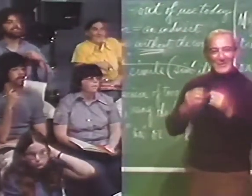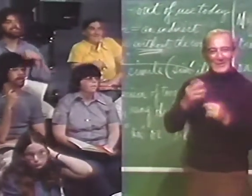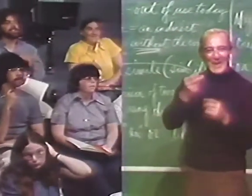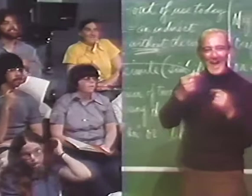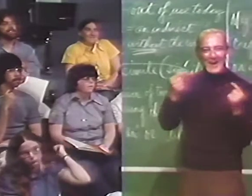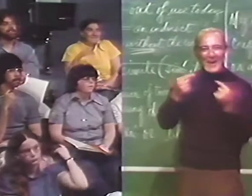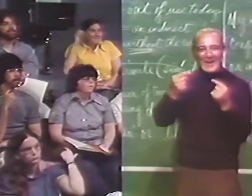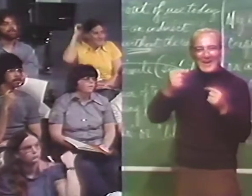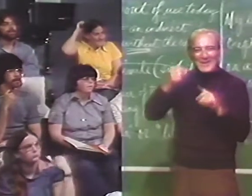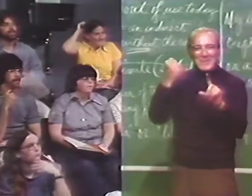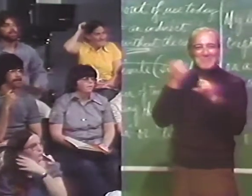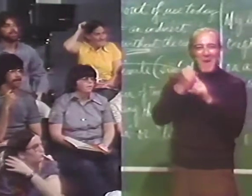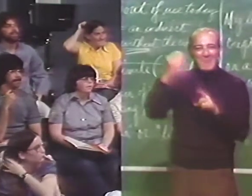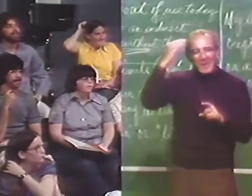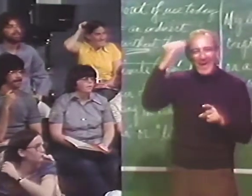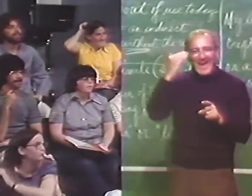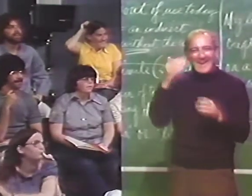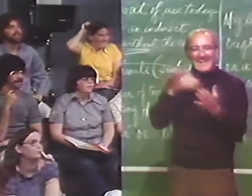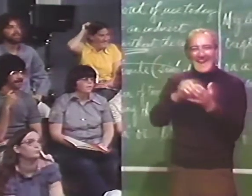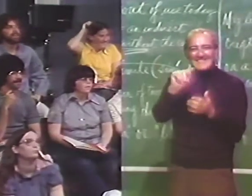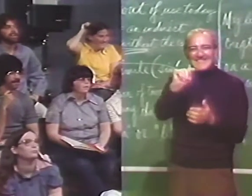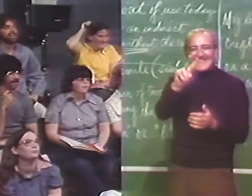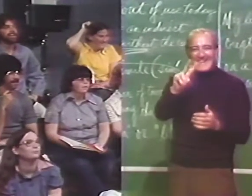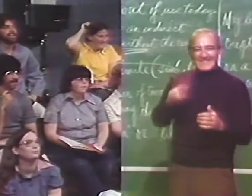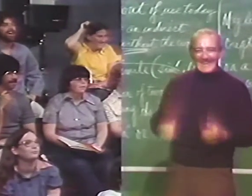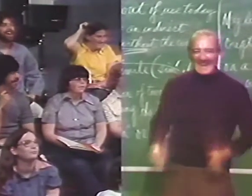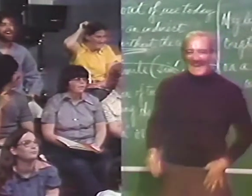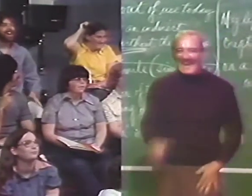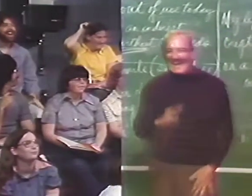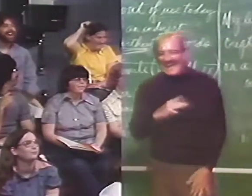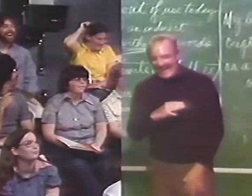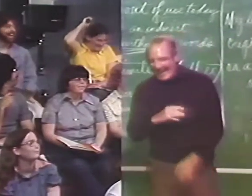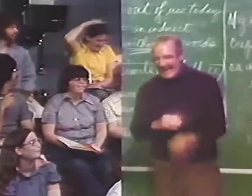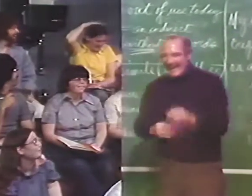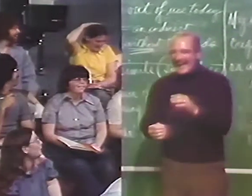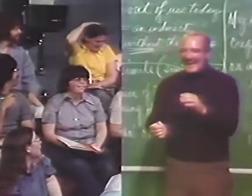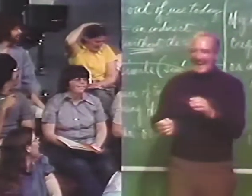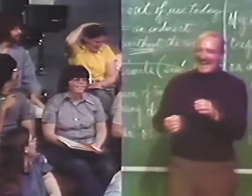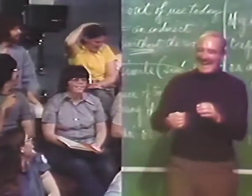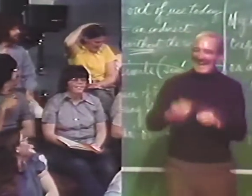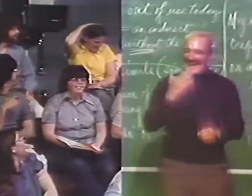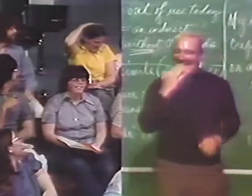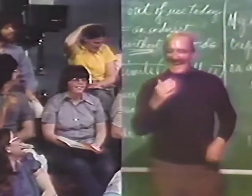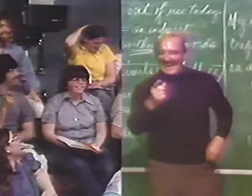YEAH. HA HA! OK. YOU GOT HURT. YOU BUMPED YOUR HEAD AGAINST THE TV!